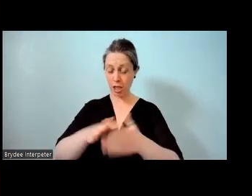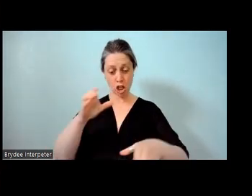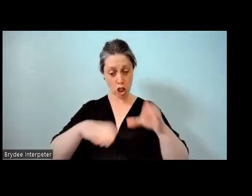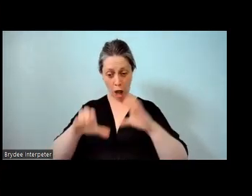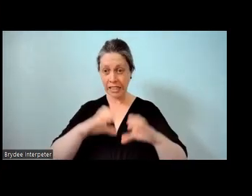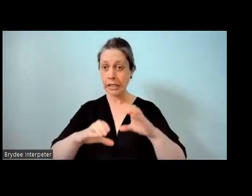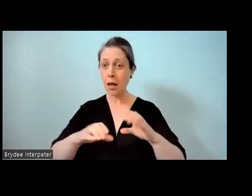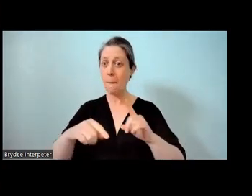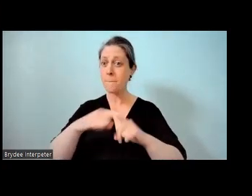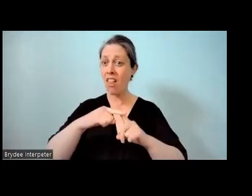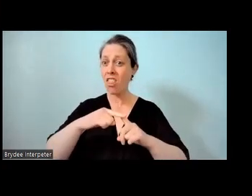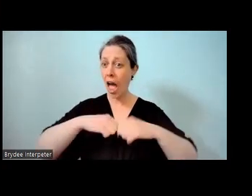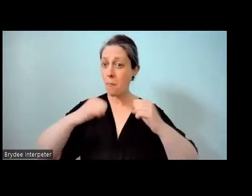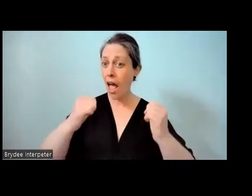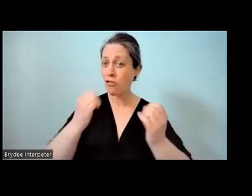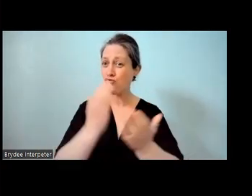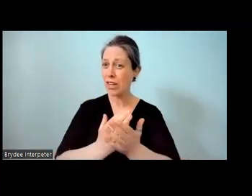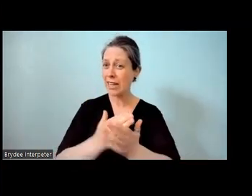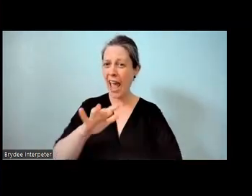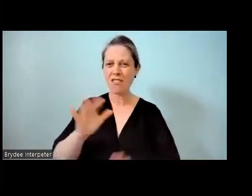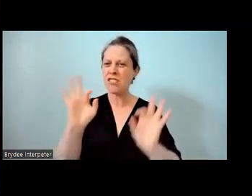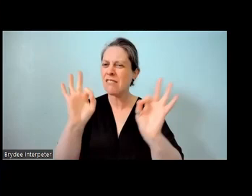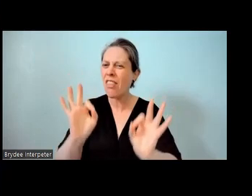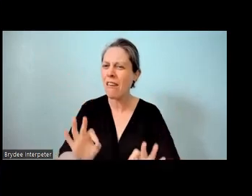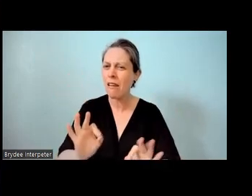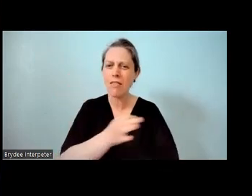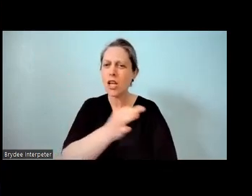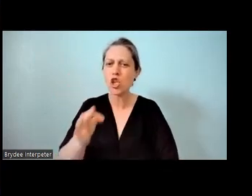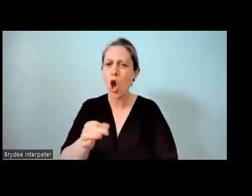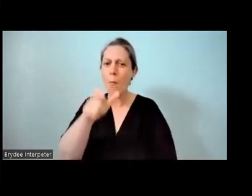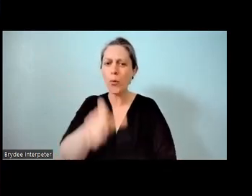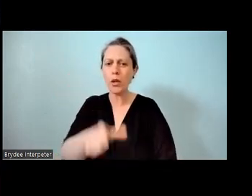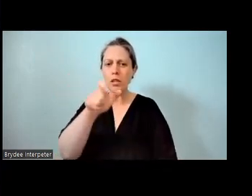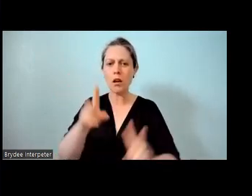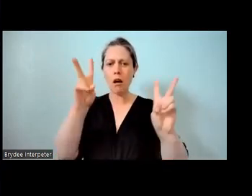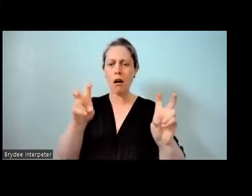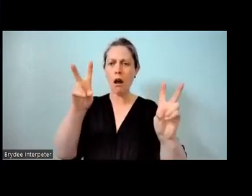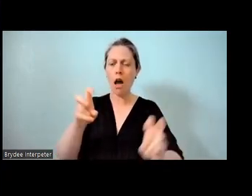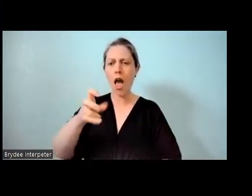it's just an empty middle that they don't exist. And so you've designed textbooks, and curricular materials,